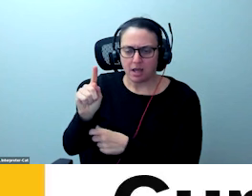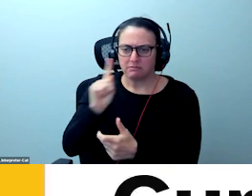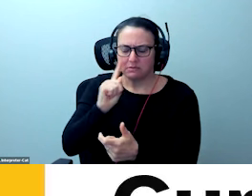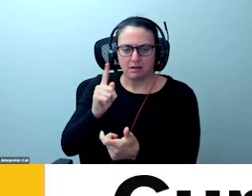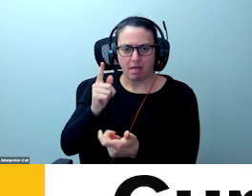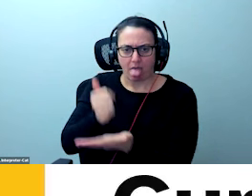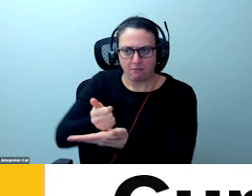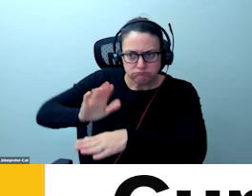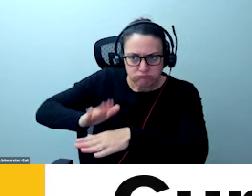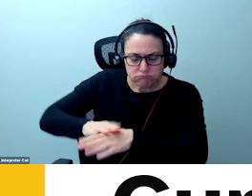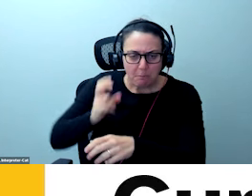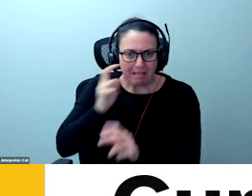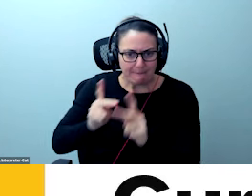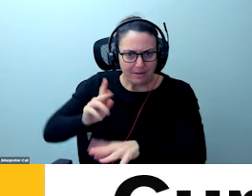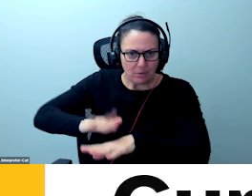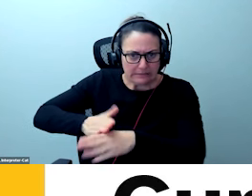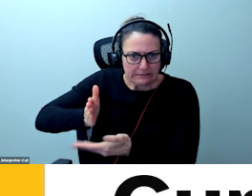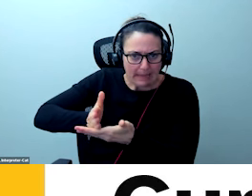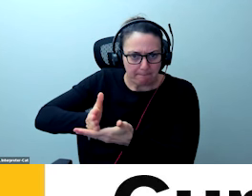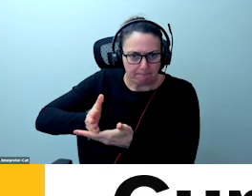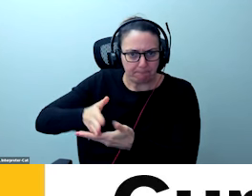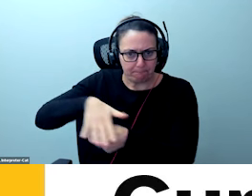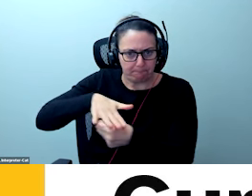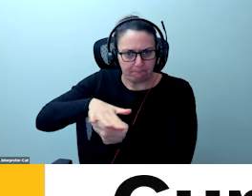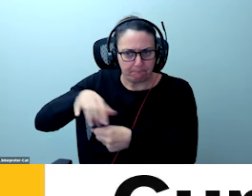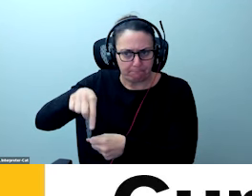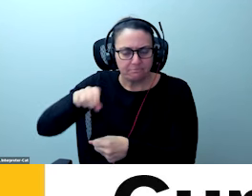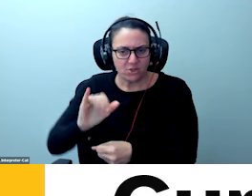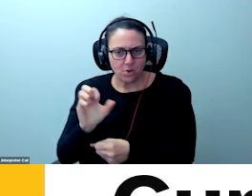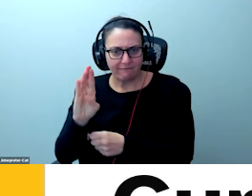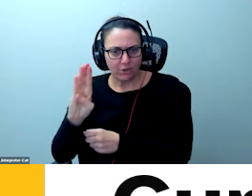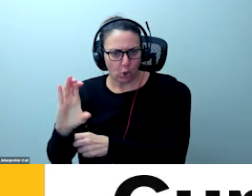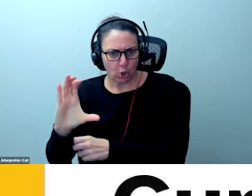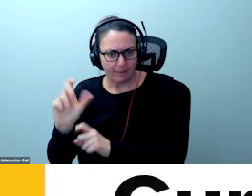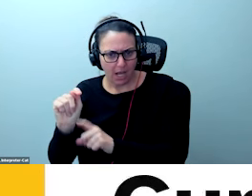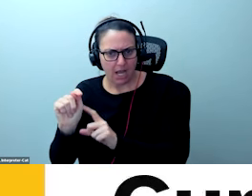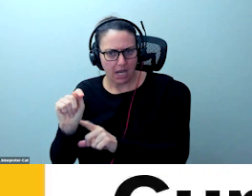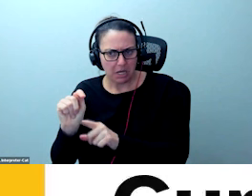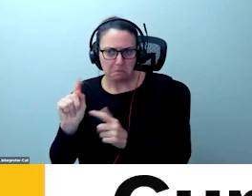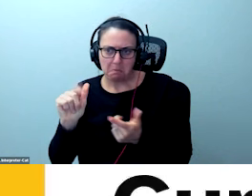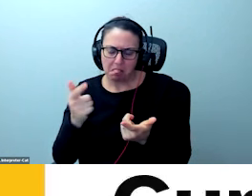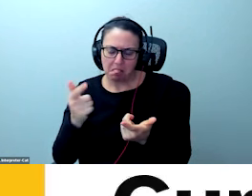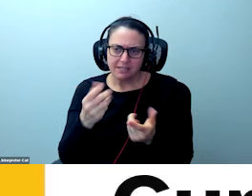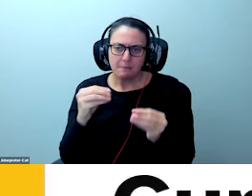for blind pedestrians. So you have the curb cut, I'd say, is an artifact more of inclusive design,